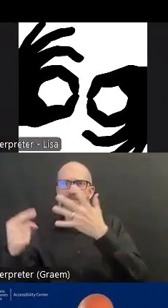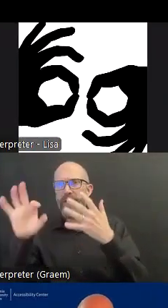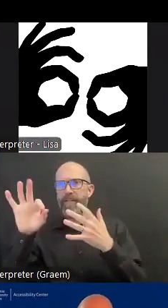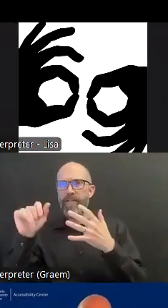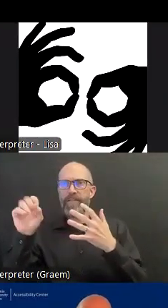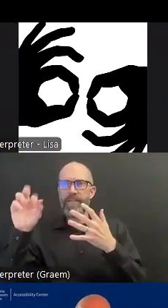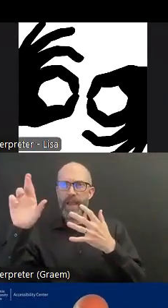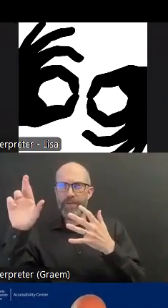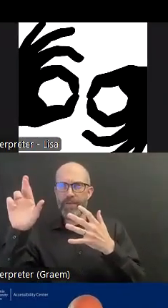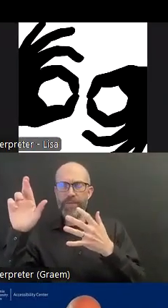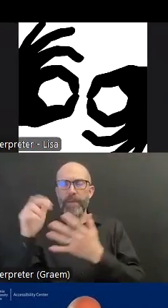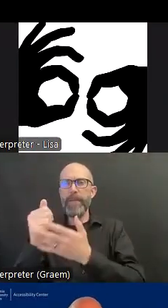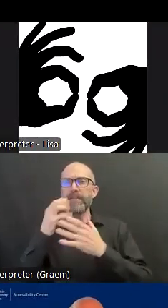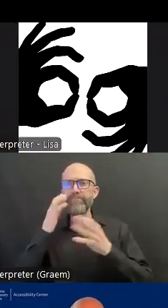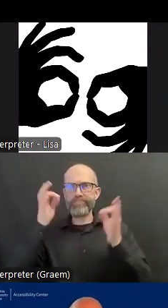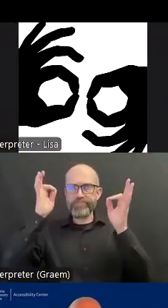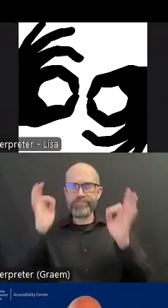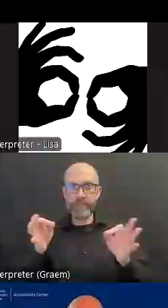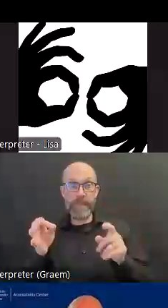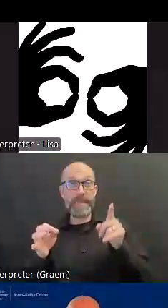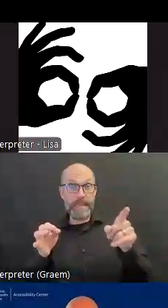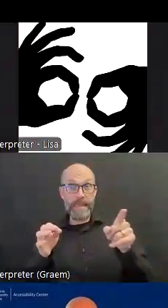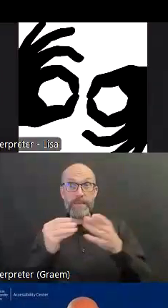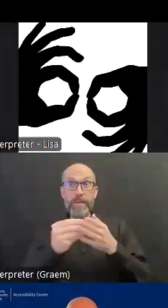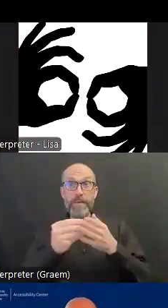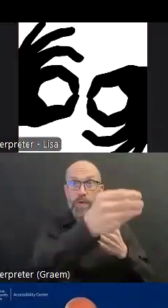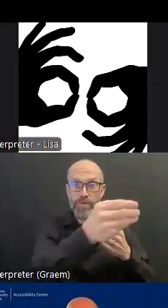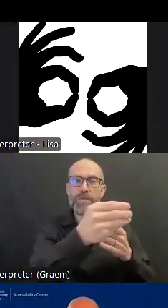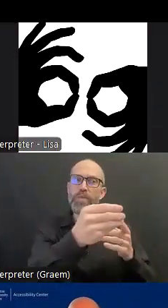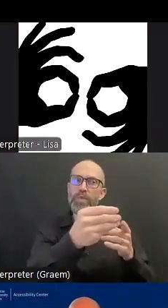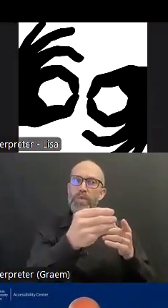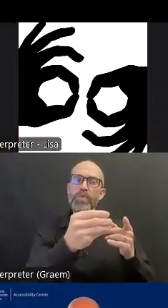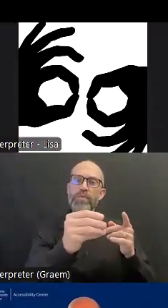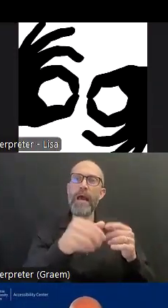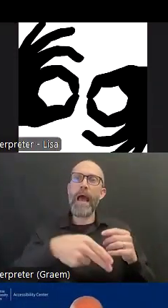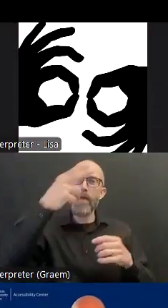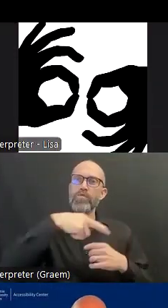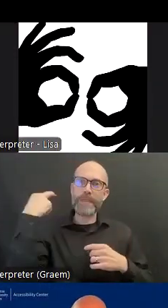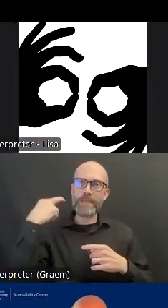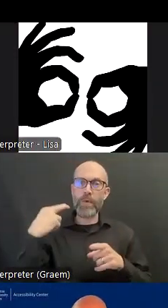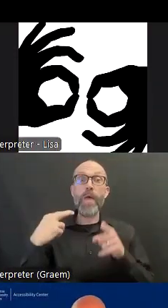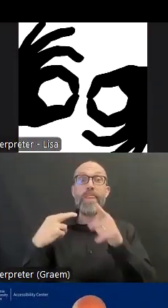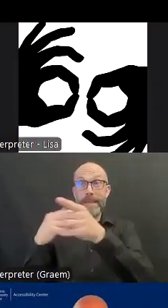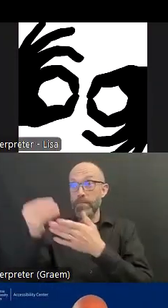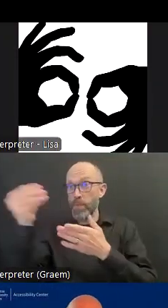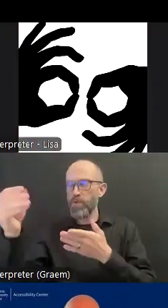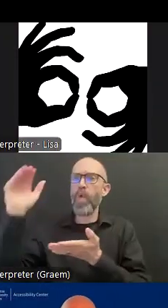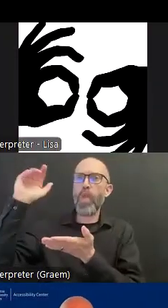best determination of, OK, this purchase represents a higher risk, or this purchase represents a lower or low risk.